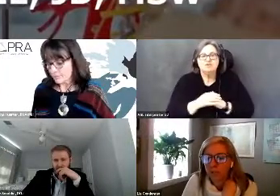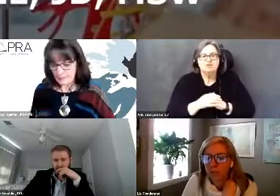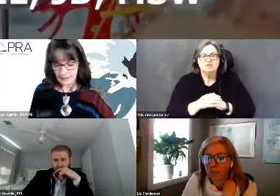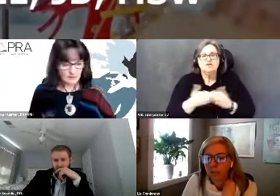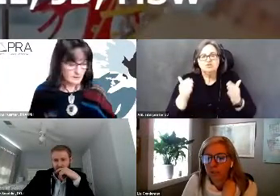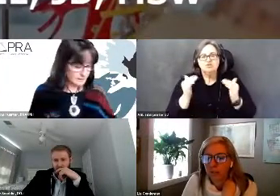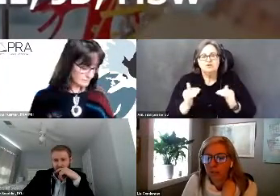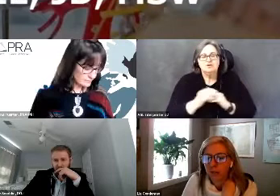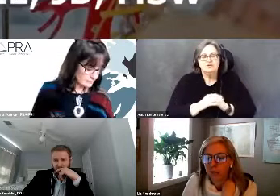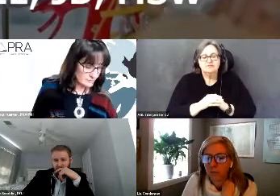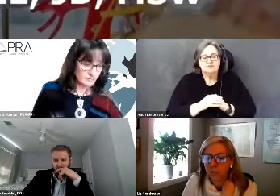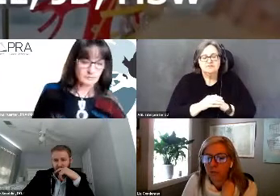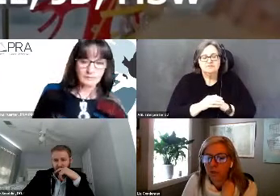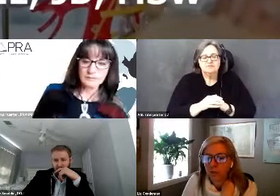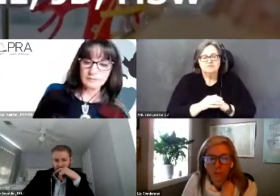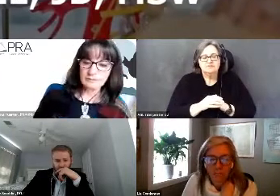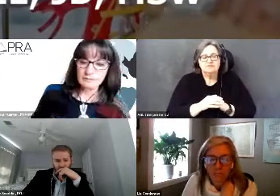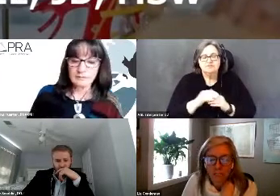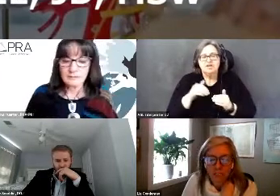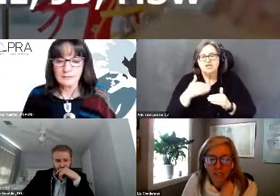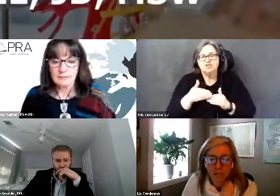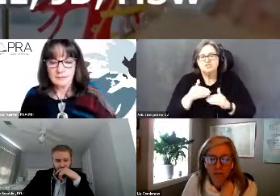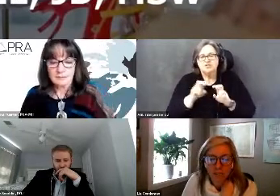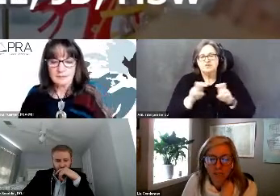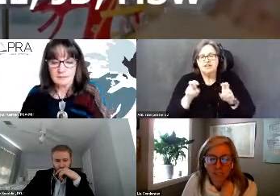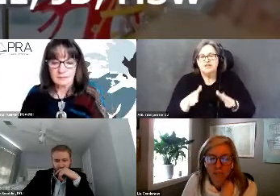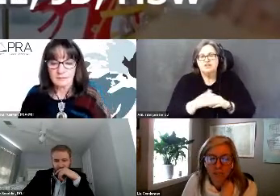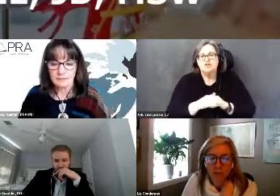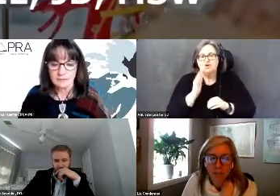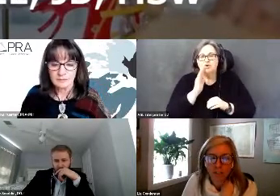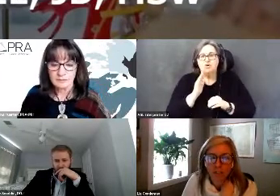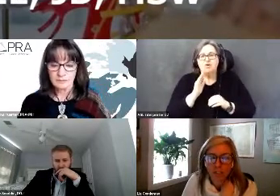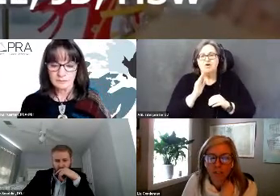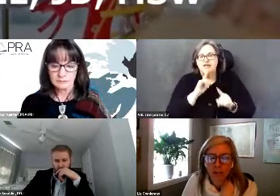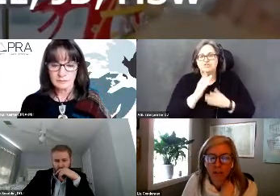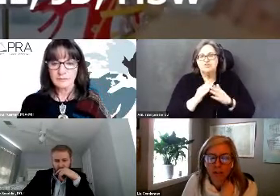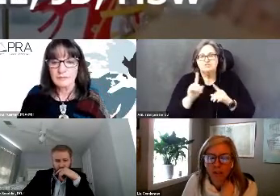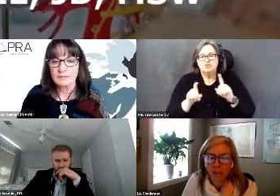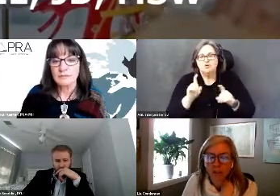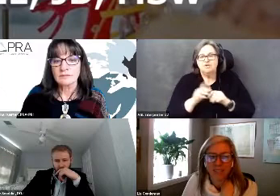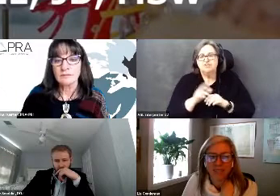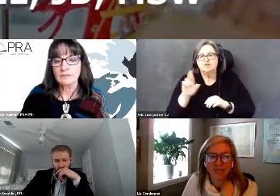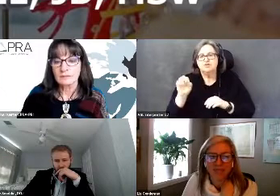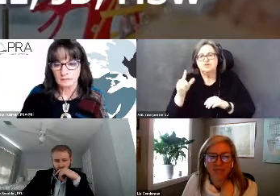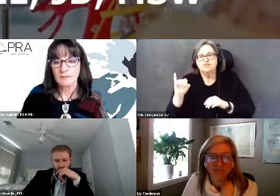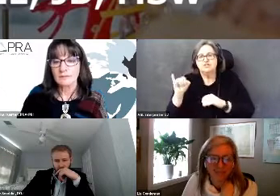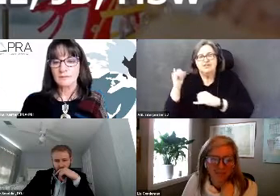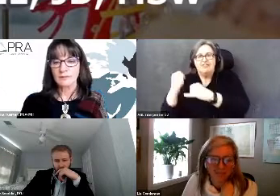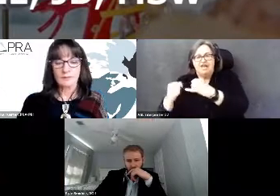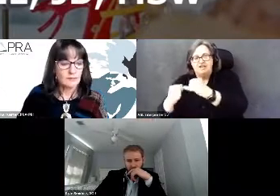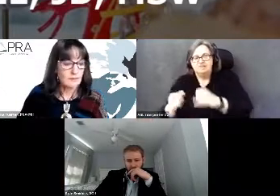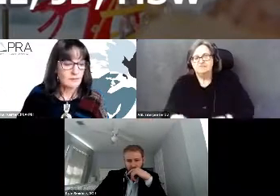move on to the next panelist. We'll get to the questions at the end, Regi.